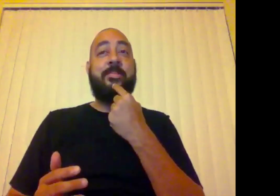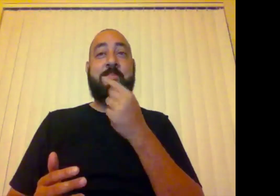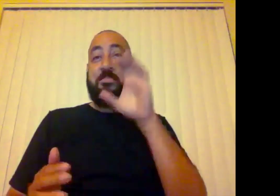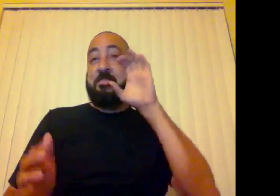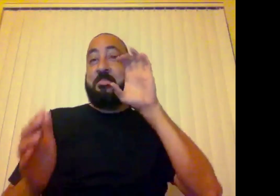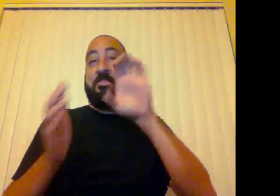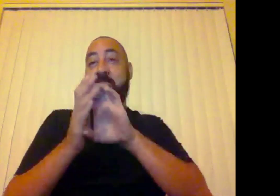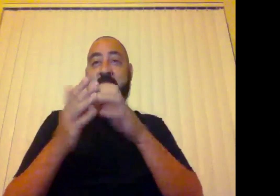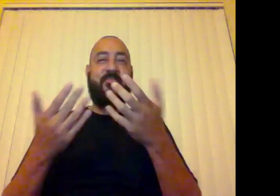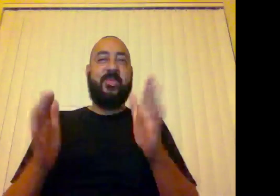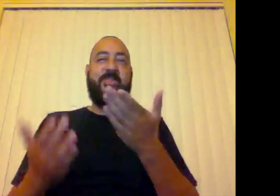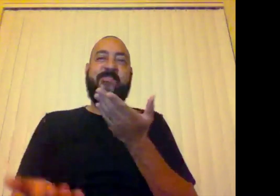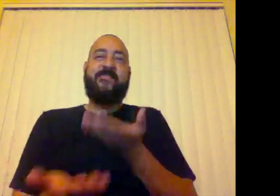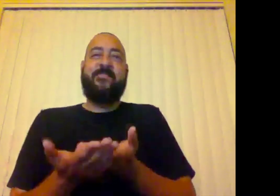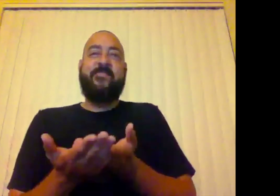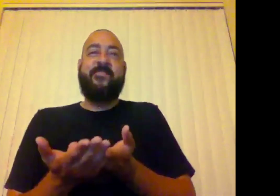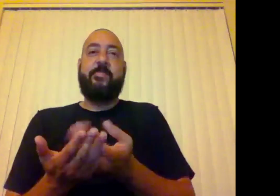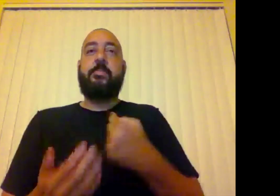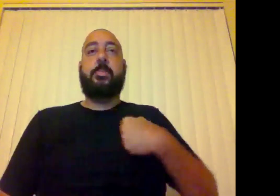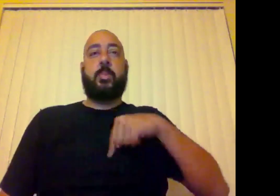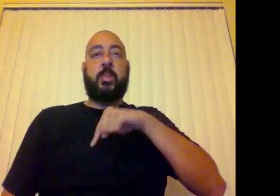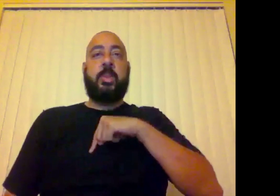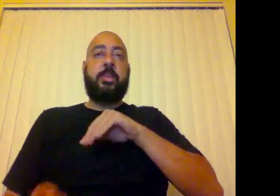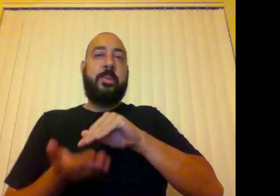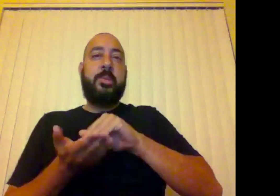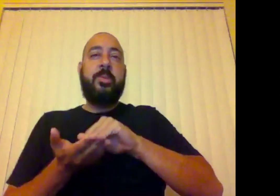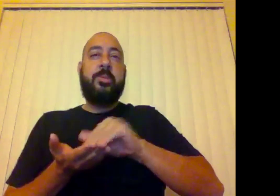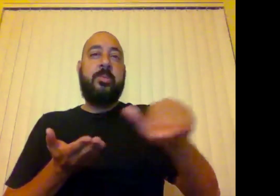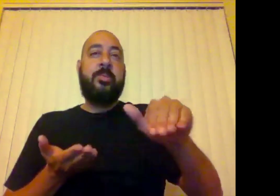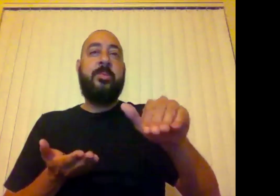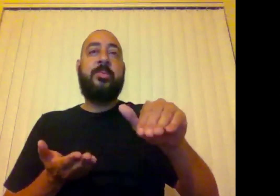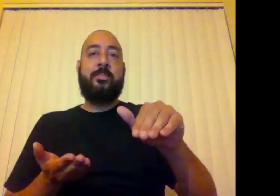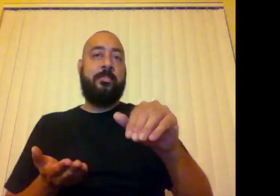the pictures were after the fact, we can dismiss them.